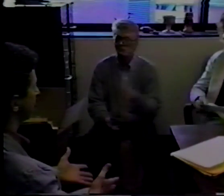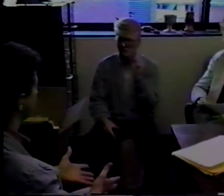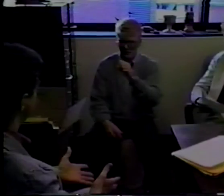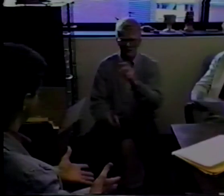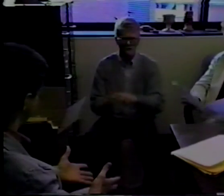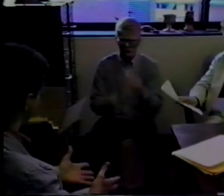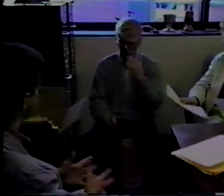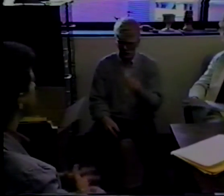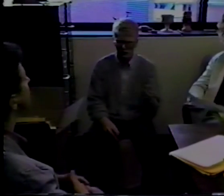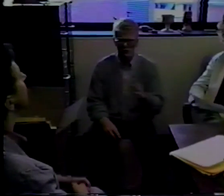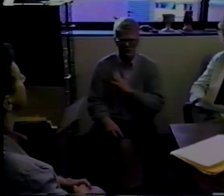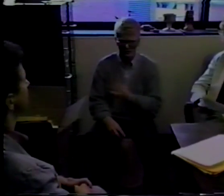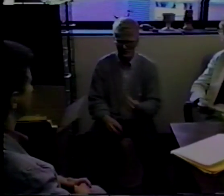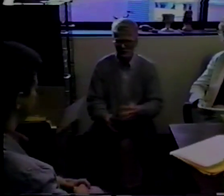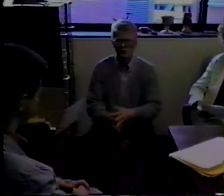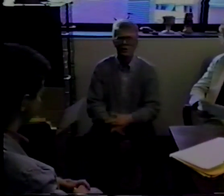Professor: Very good. (Knock on door)